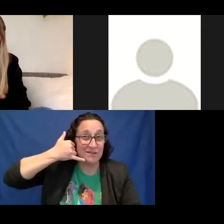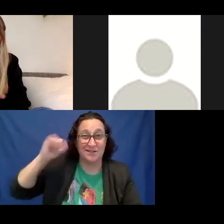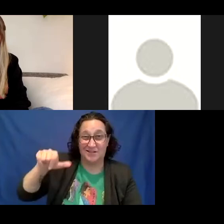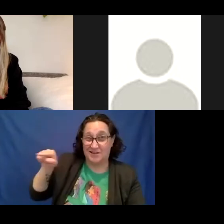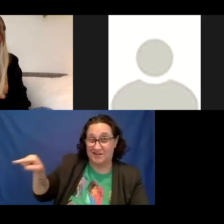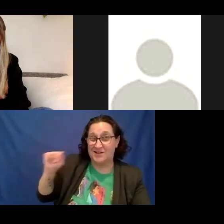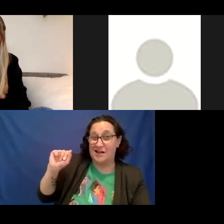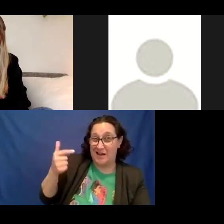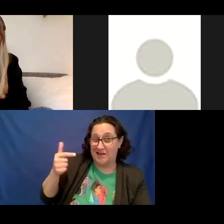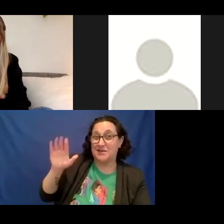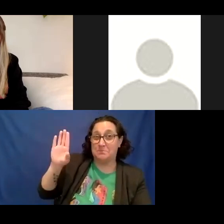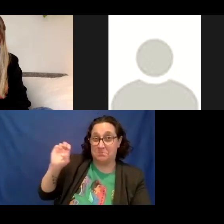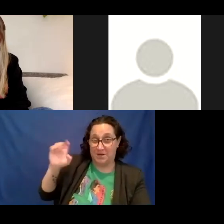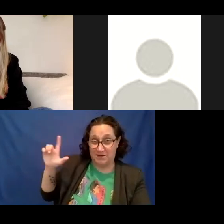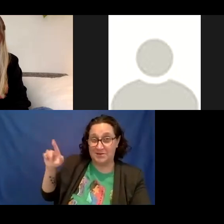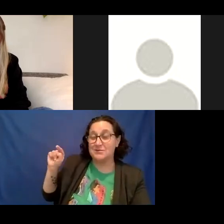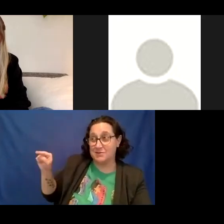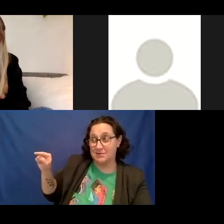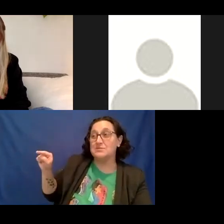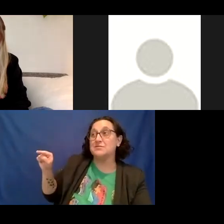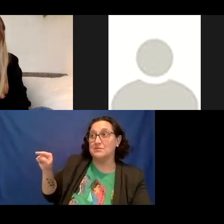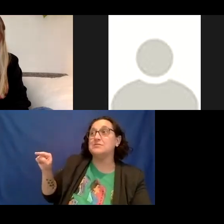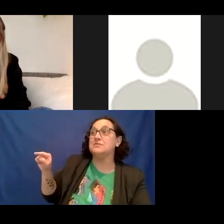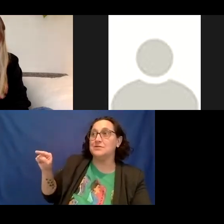Alexander Graham Bell is very well known for the invention of the telephone